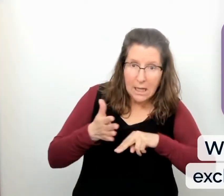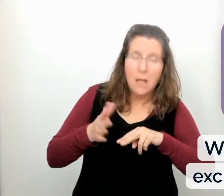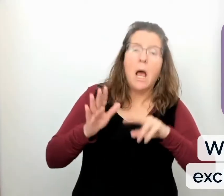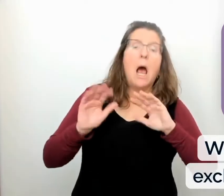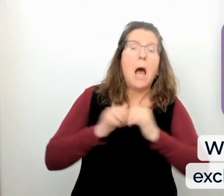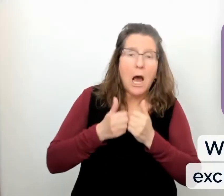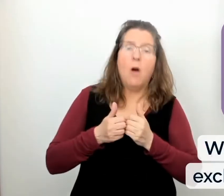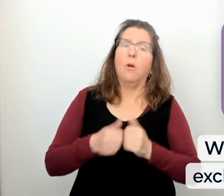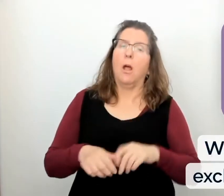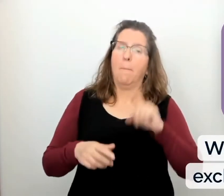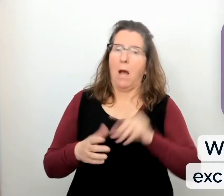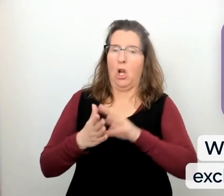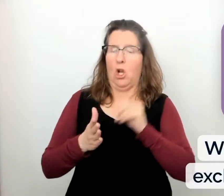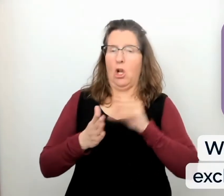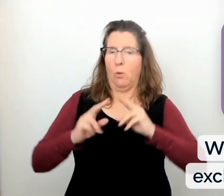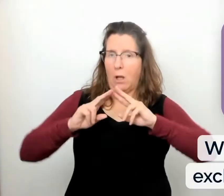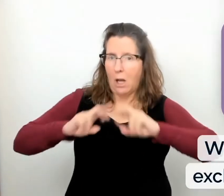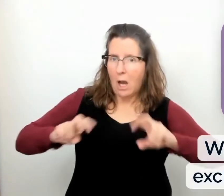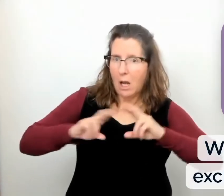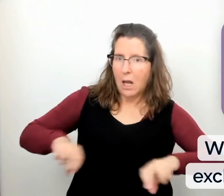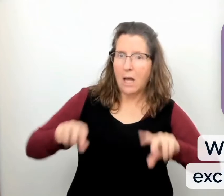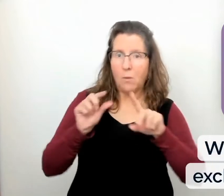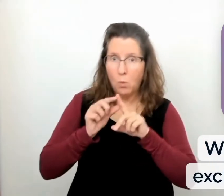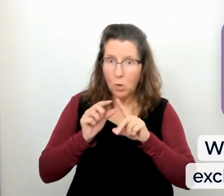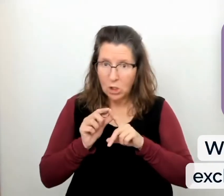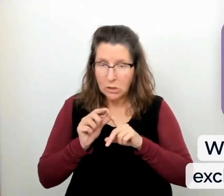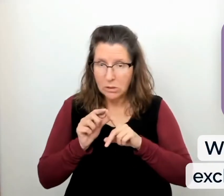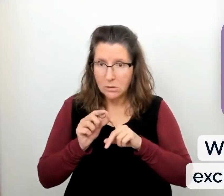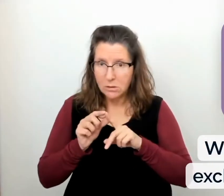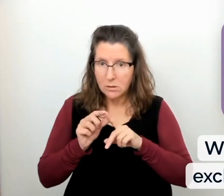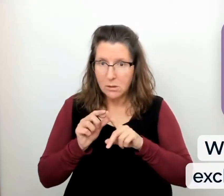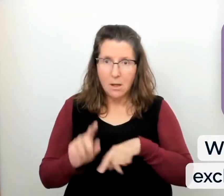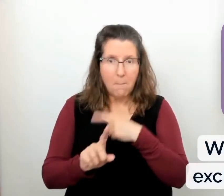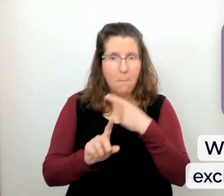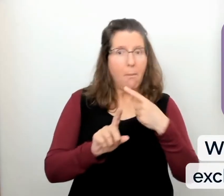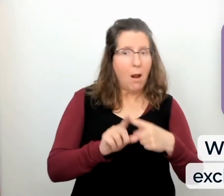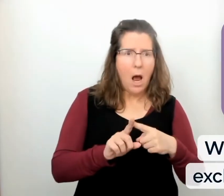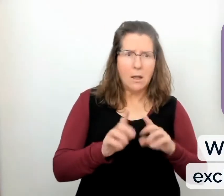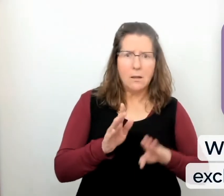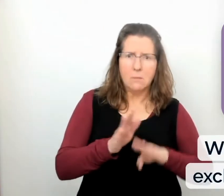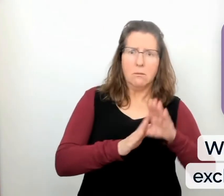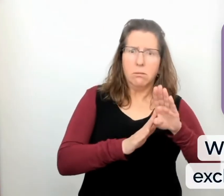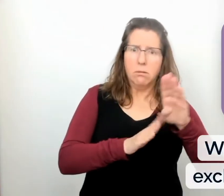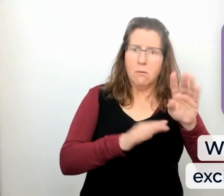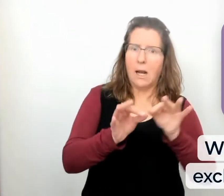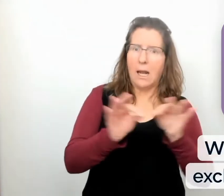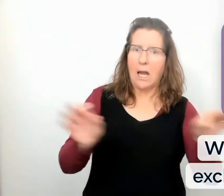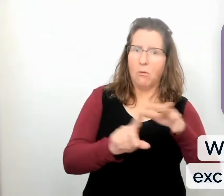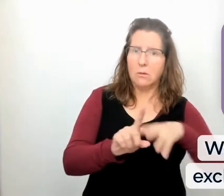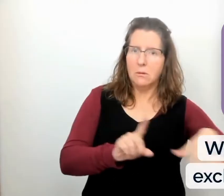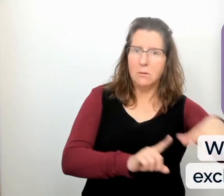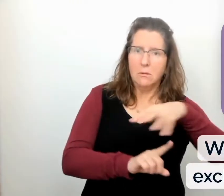But remember the fundamental criteria . . . decoding for meaning and linguistic competence, she didn't have.